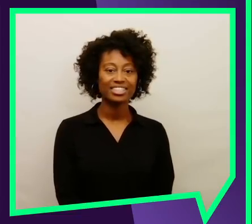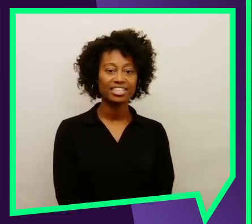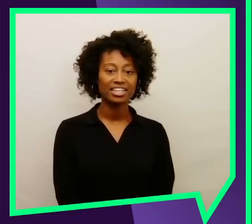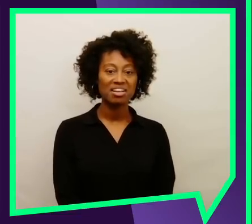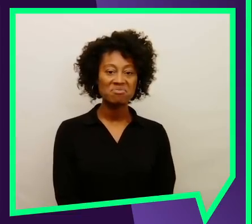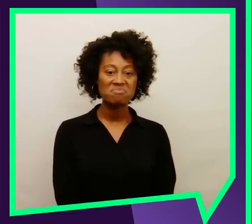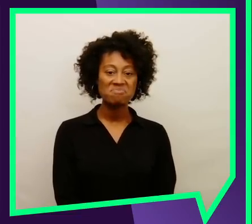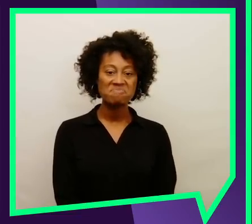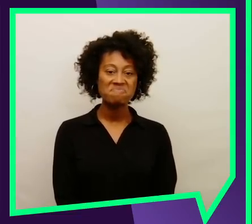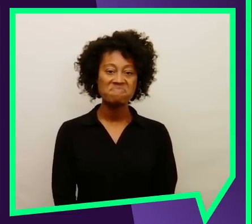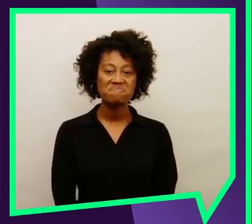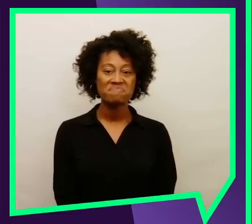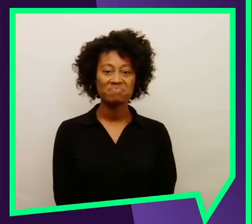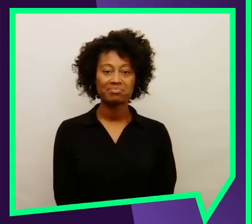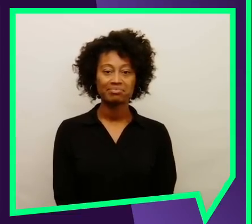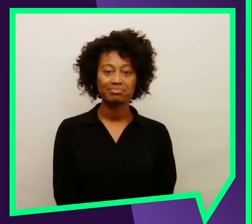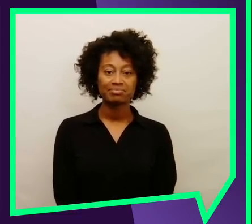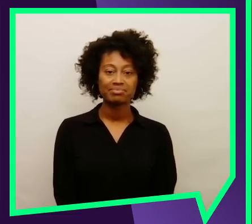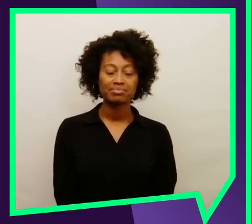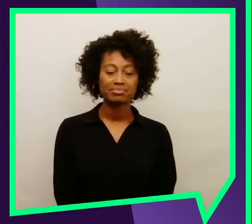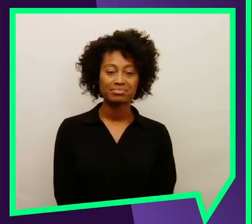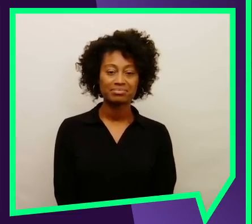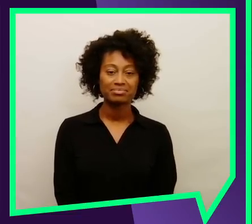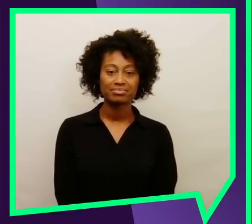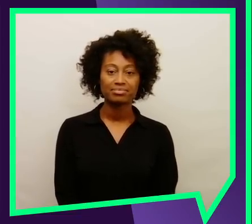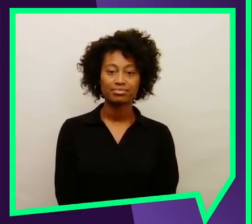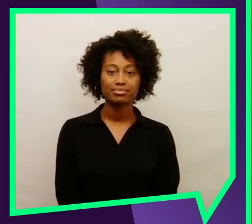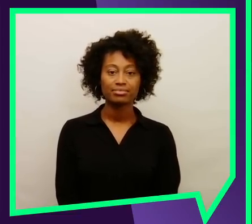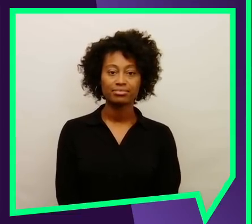Play video games. Good job.